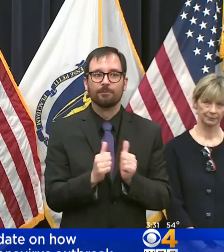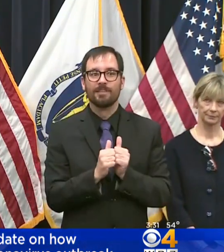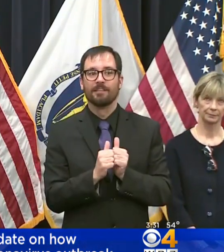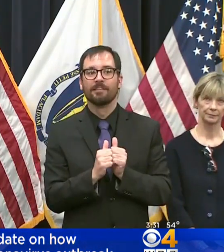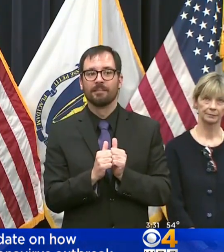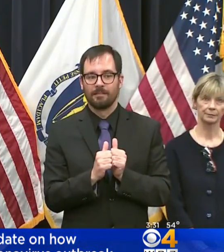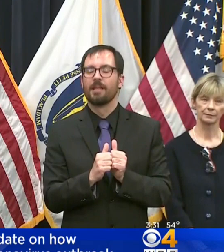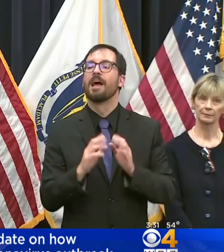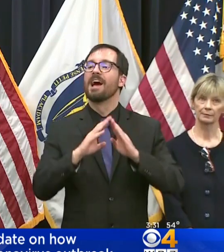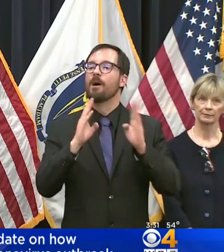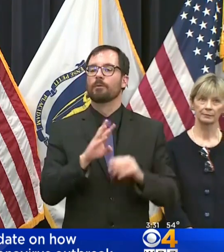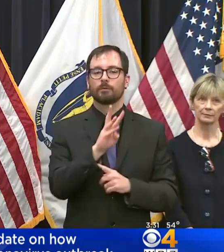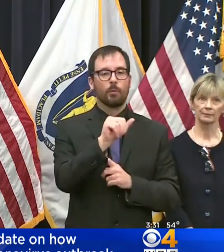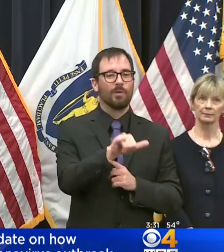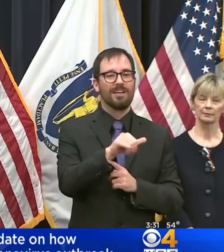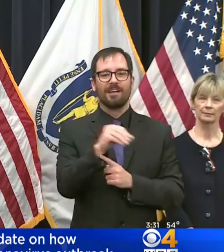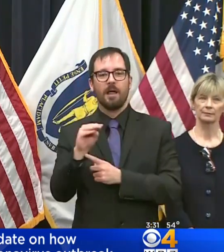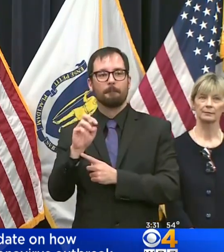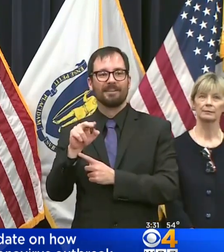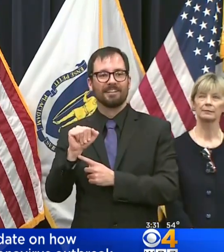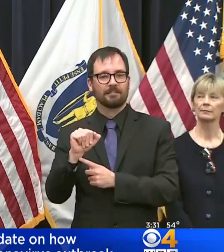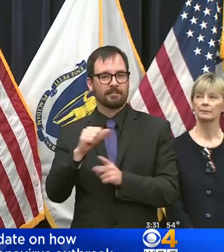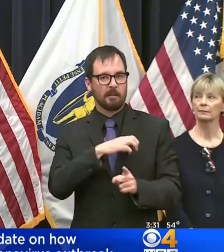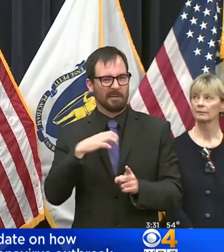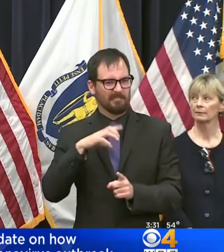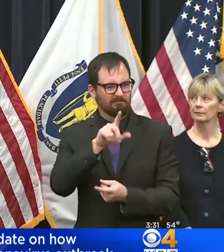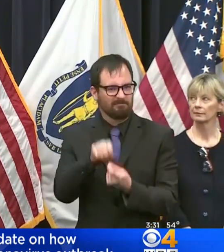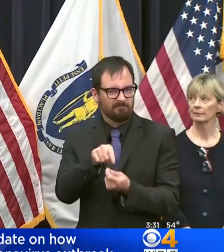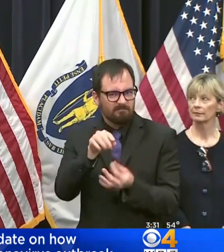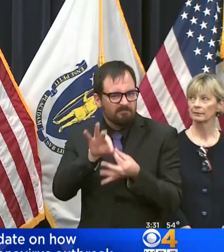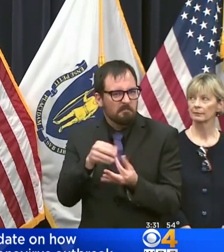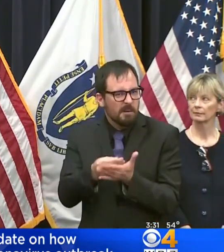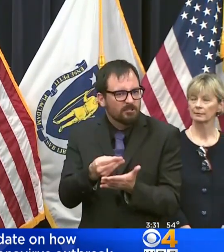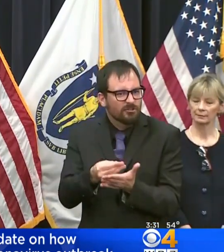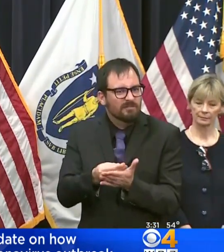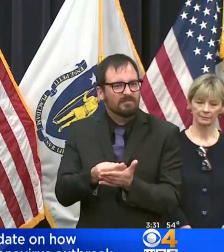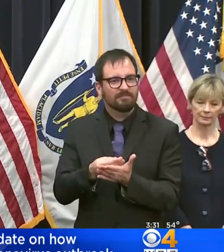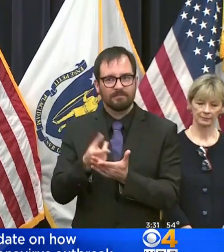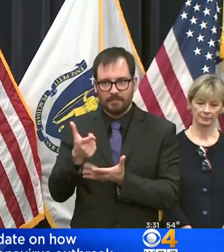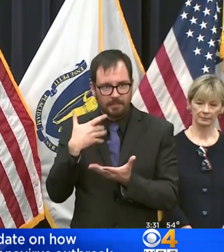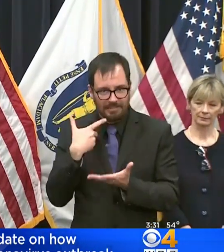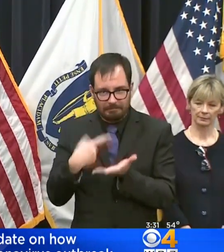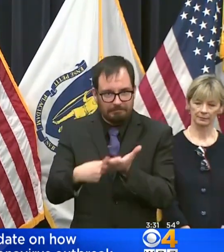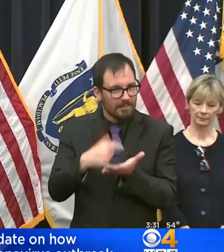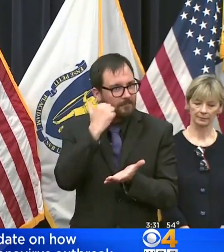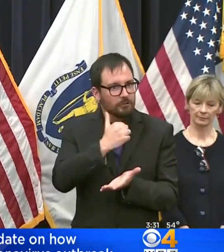THAT IS WHY WE ARE HAVING LITERALLY DAILY DISCUSSIONS WITH THE WAYS AND MEANS COMMITTEES